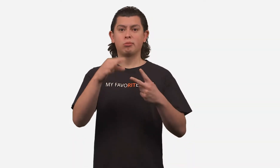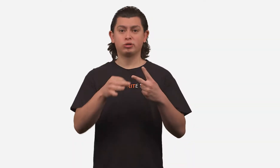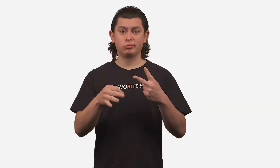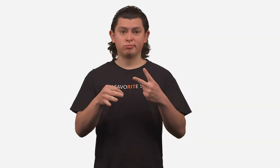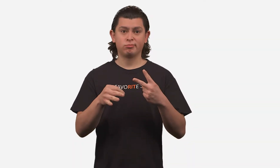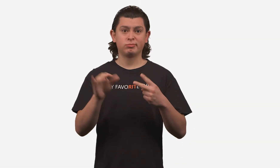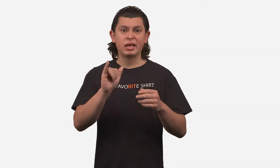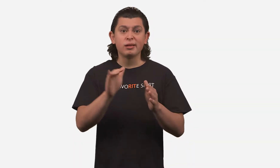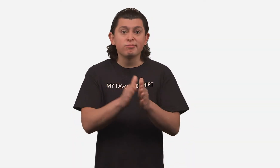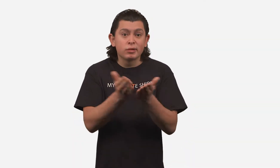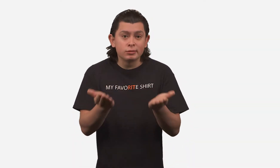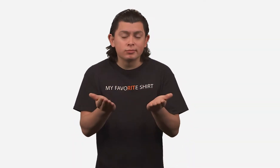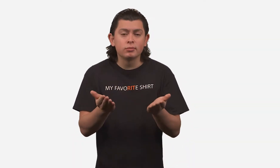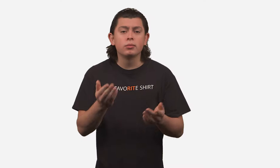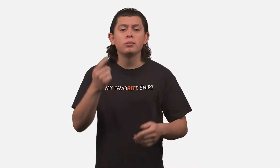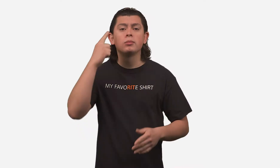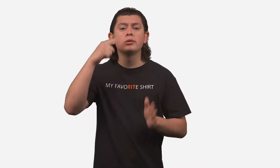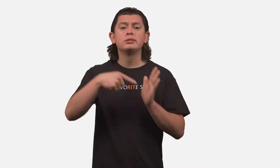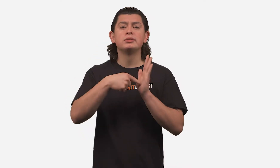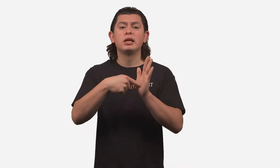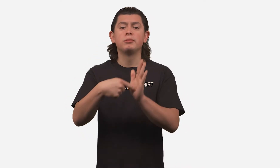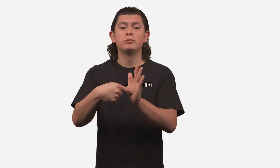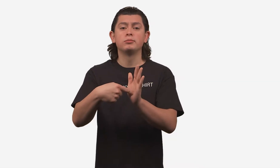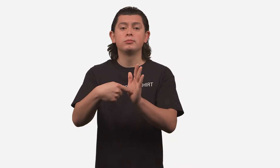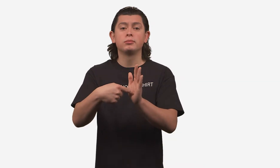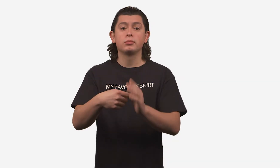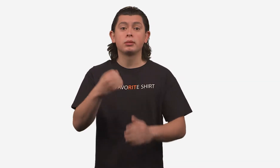YOU MAY SEE MORE THAN ONE OPTION FOR THE SAME ITEM.